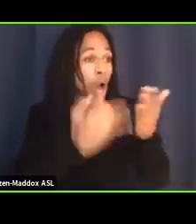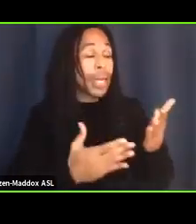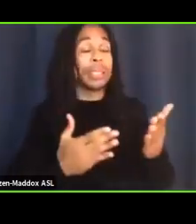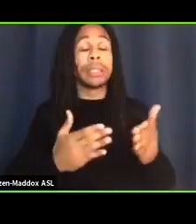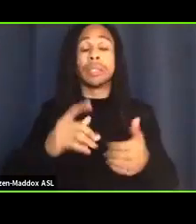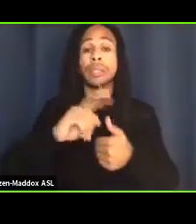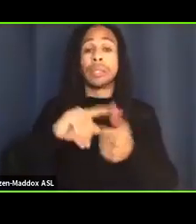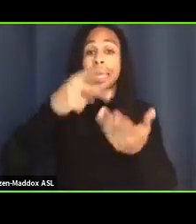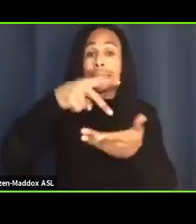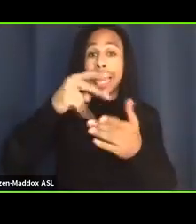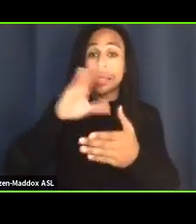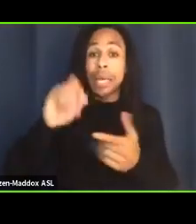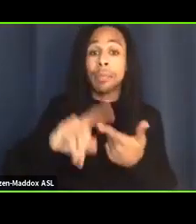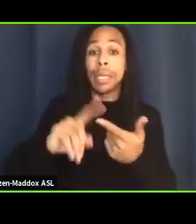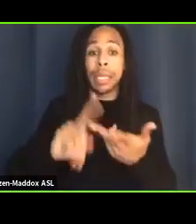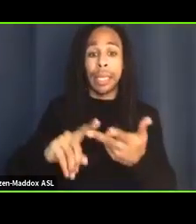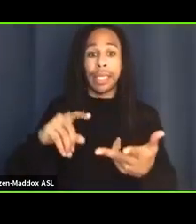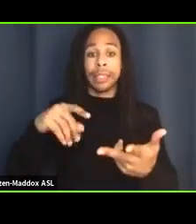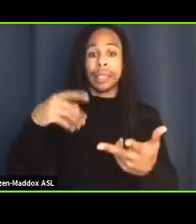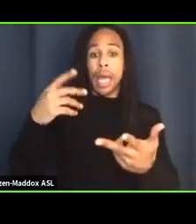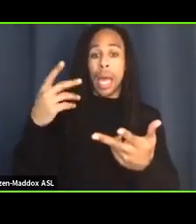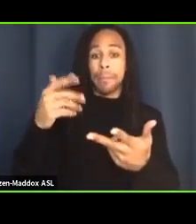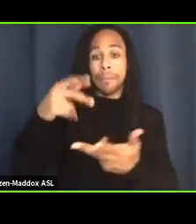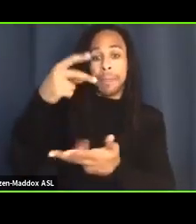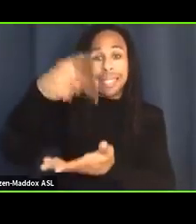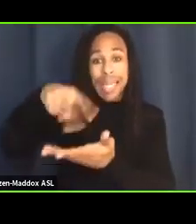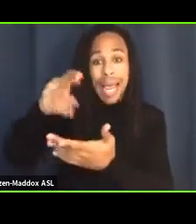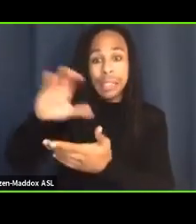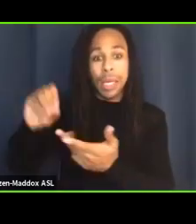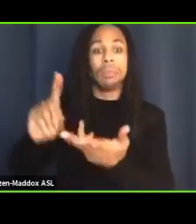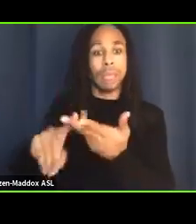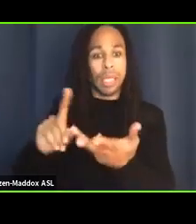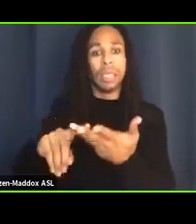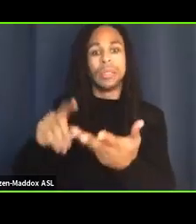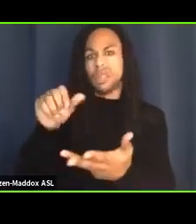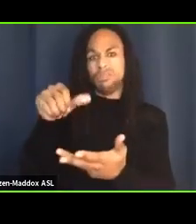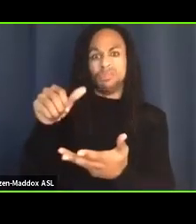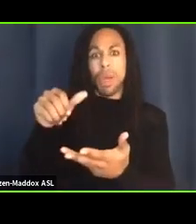We believe artists are necessary workers and will be necessary as we envision